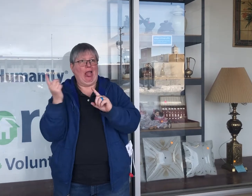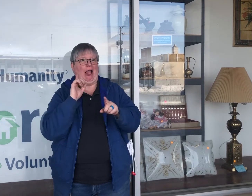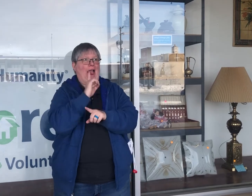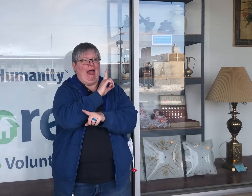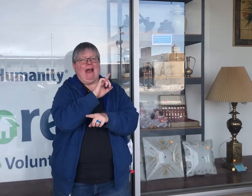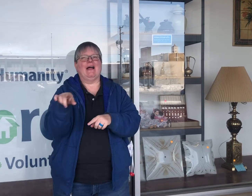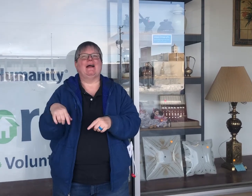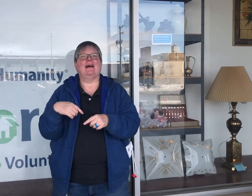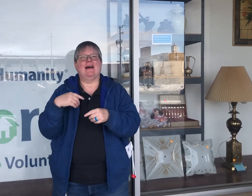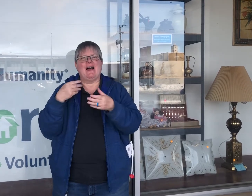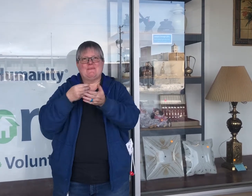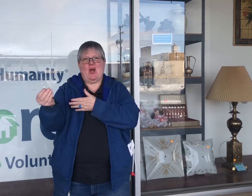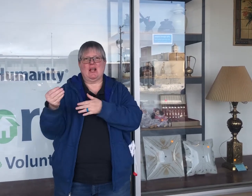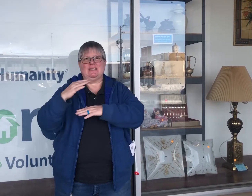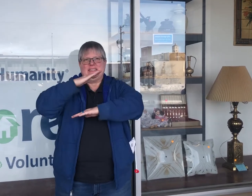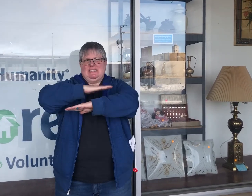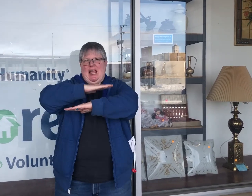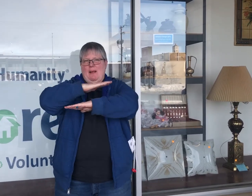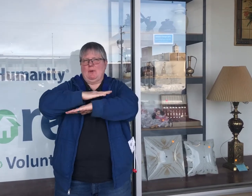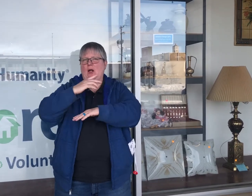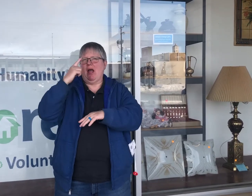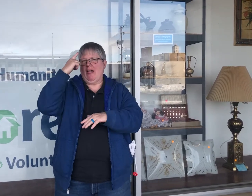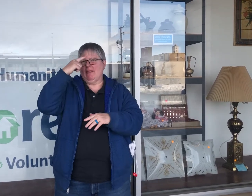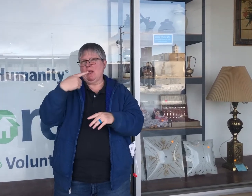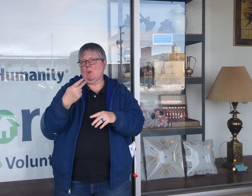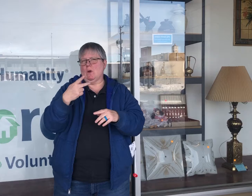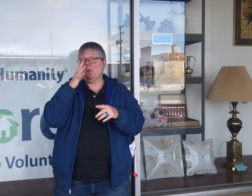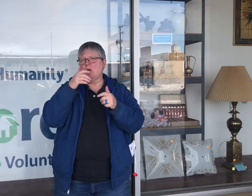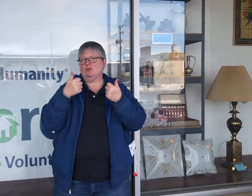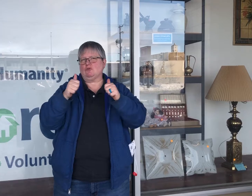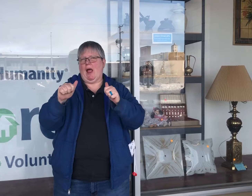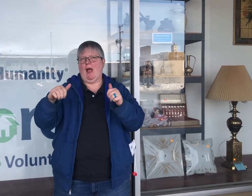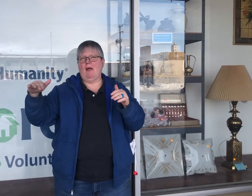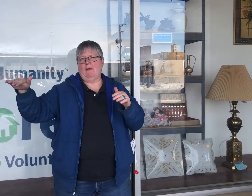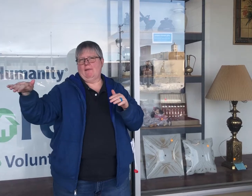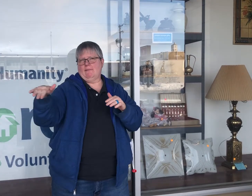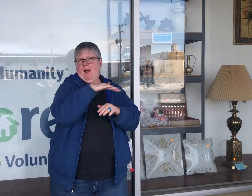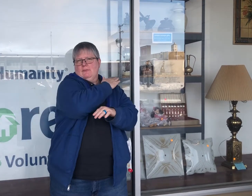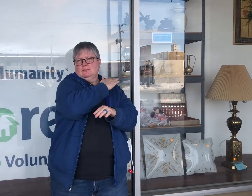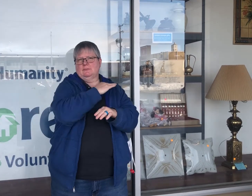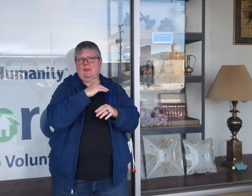because we were running around, we bought a table. And I think we're going to try to cut it in half.